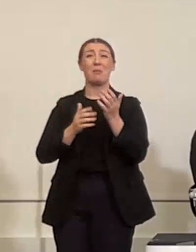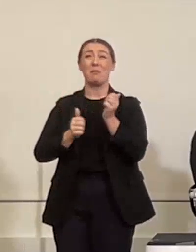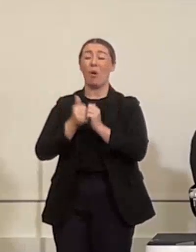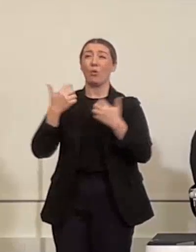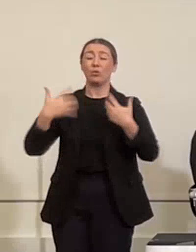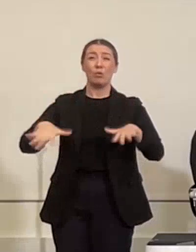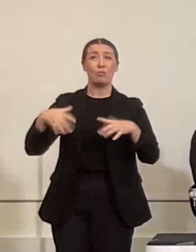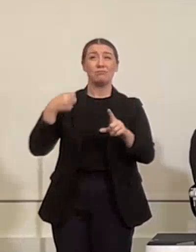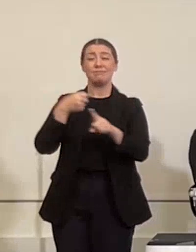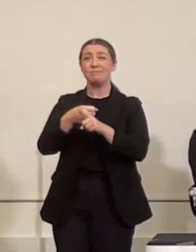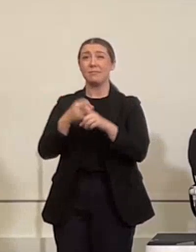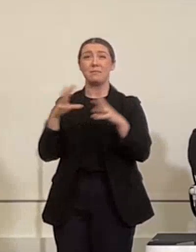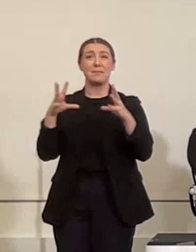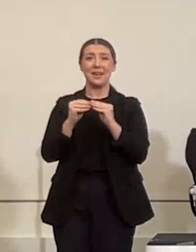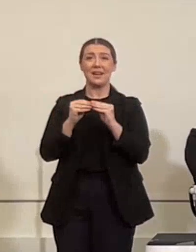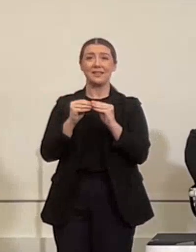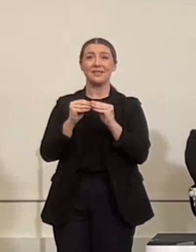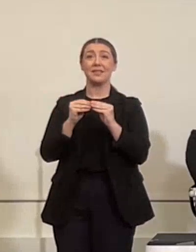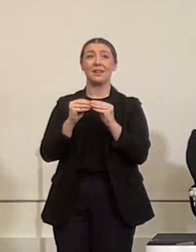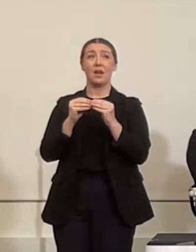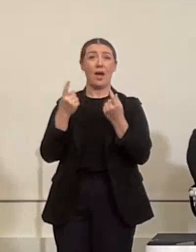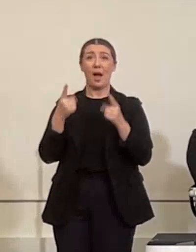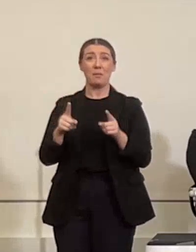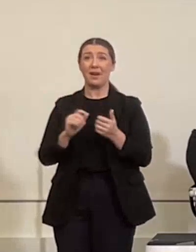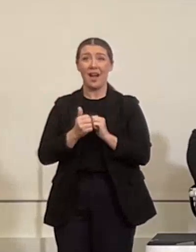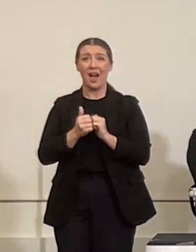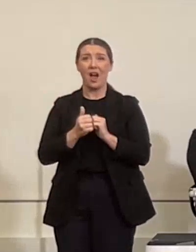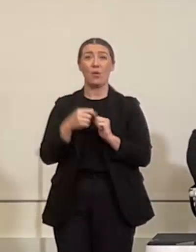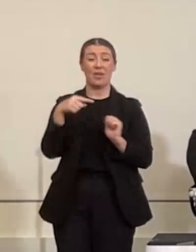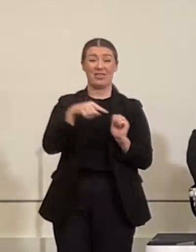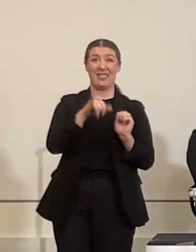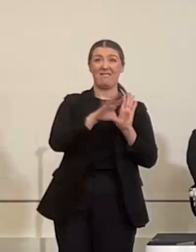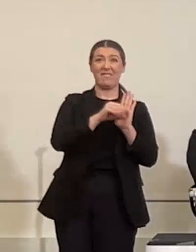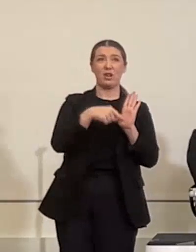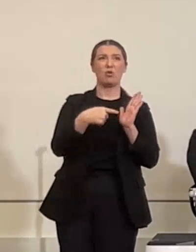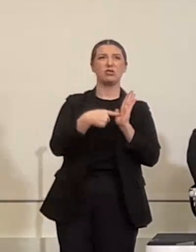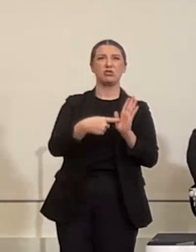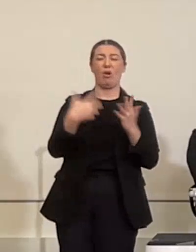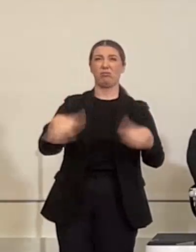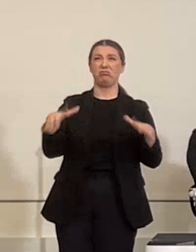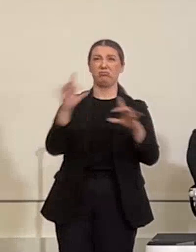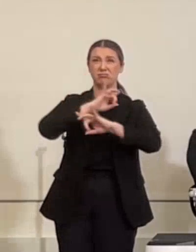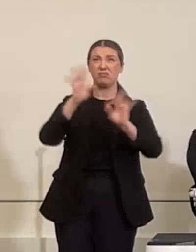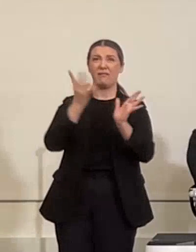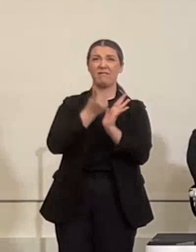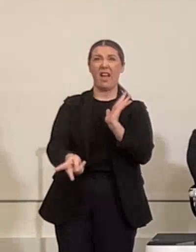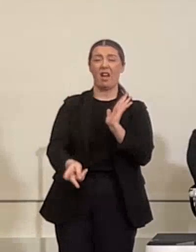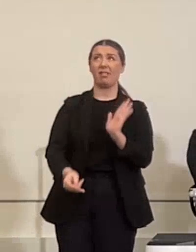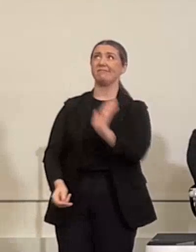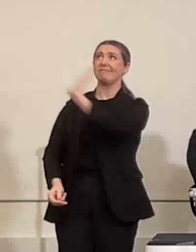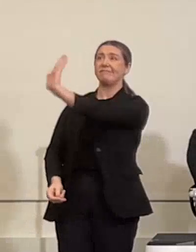was videos of people utterly failing at trying to do the thing that they were trying to do because they had to use assistive technology.